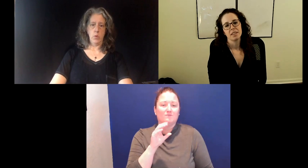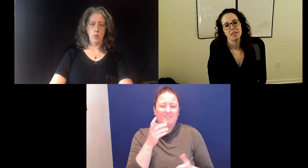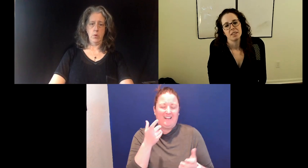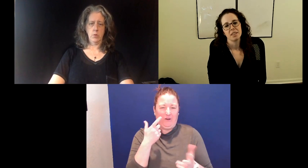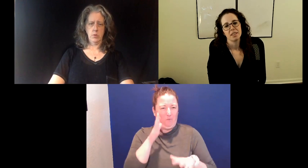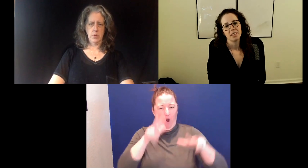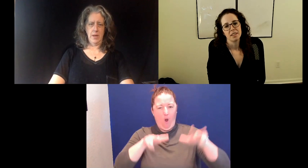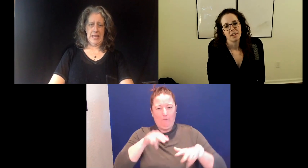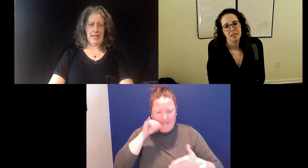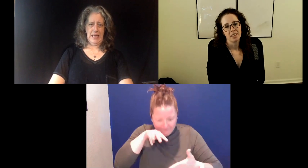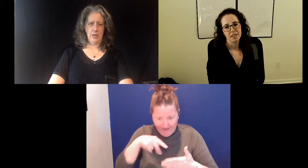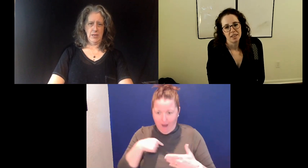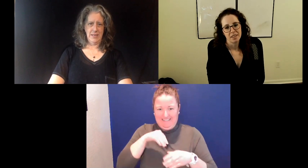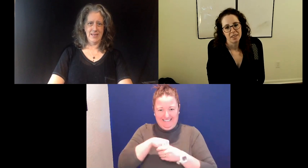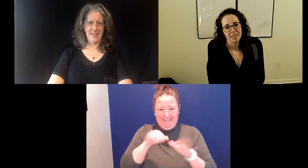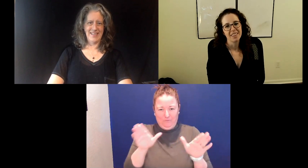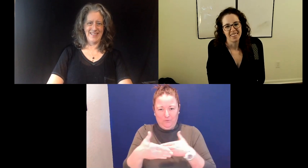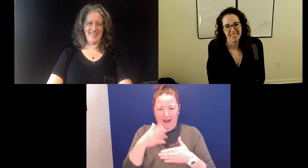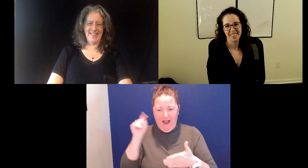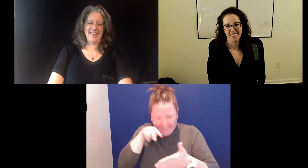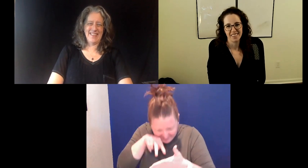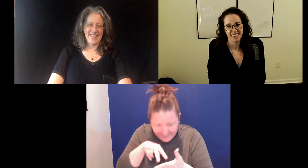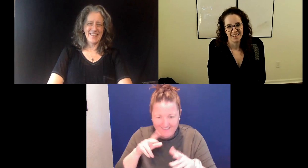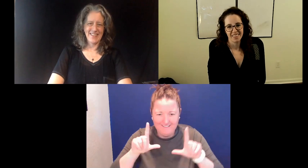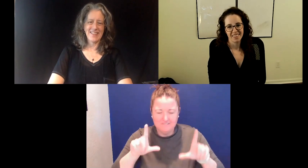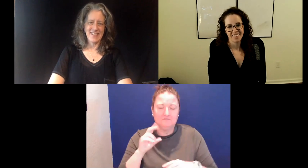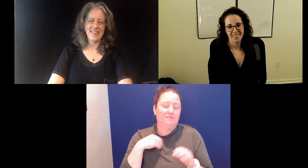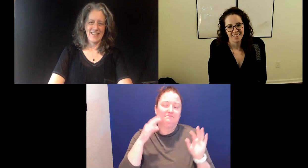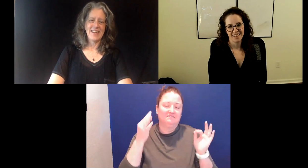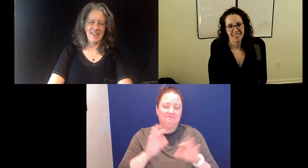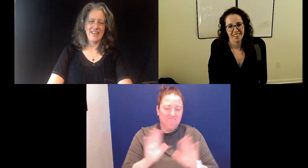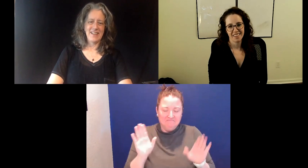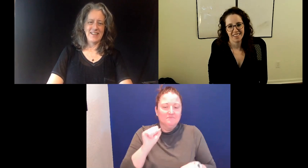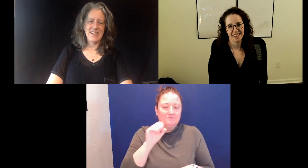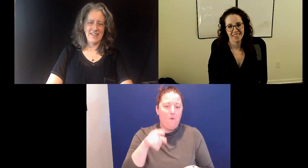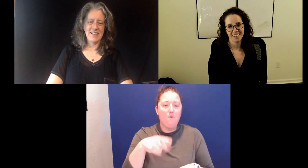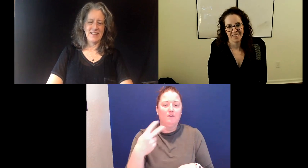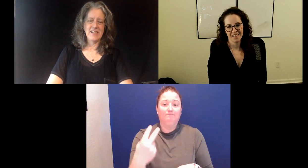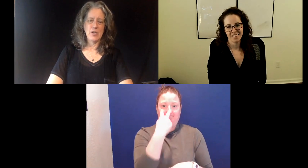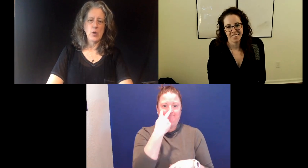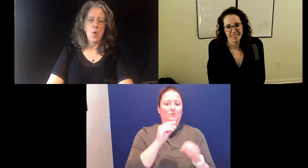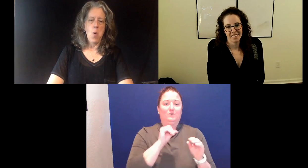down um it's just awkward if i'm in the room and i have to look at them but uh and look at